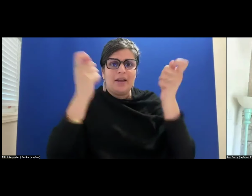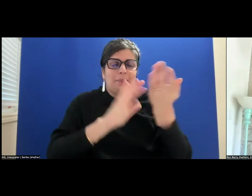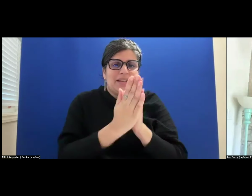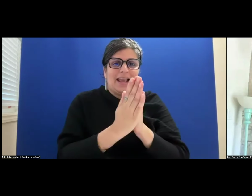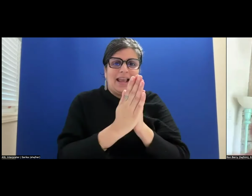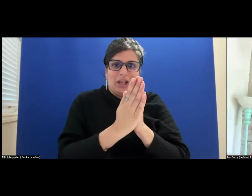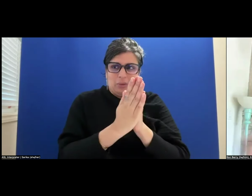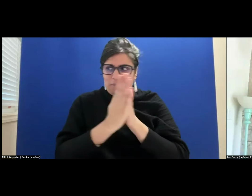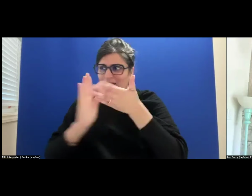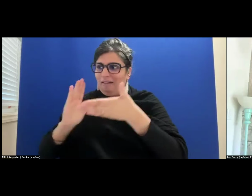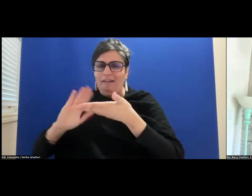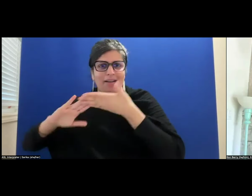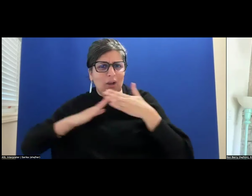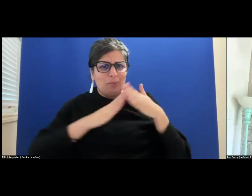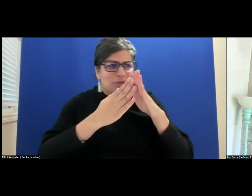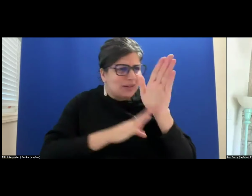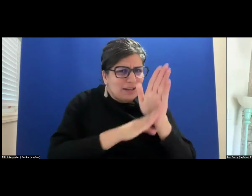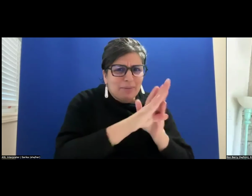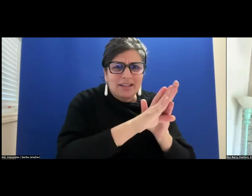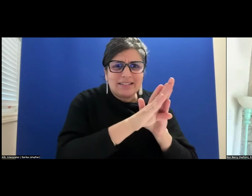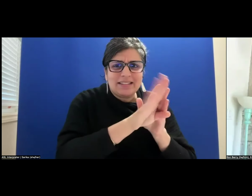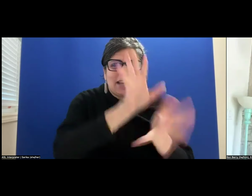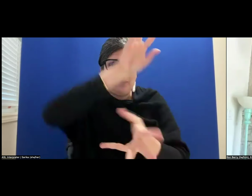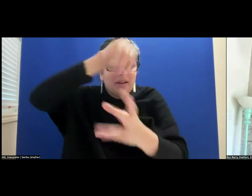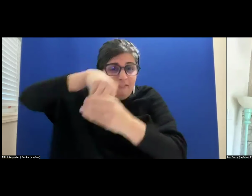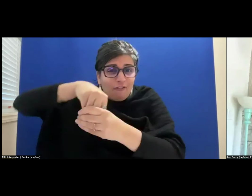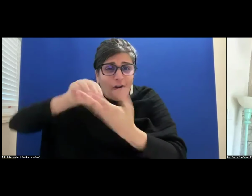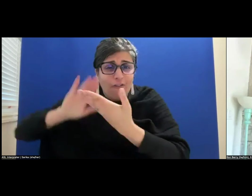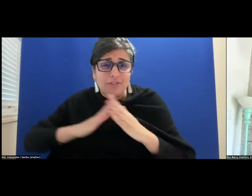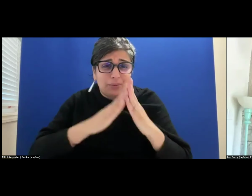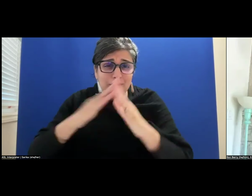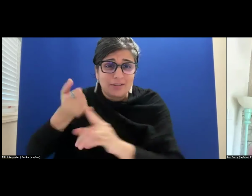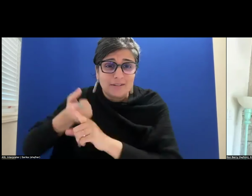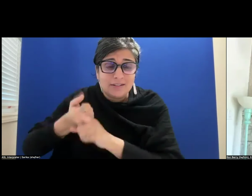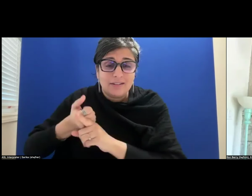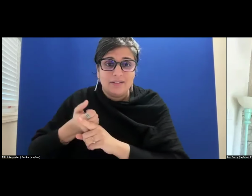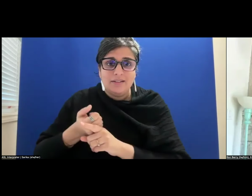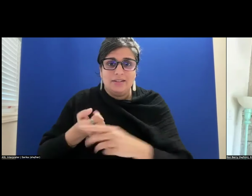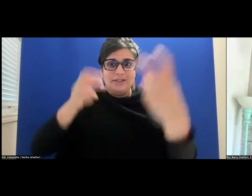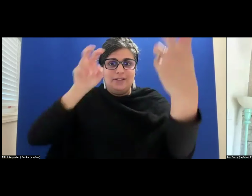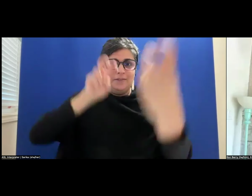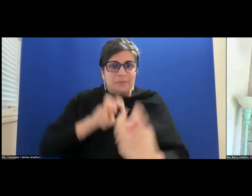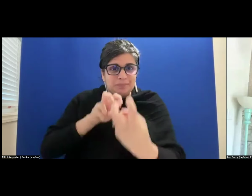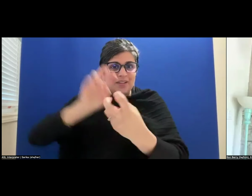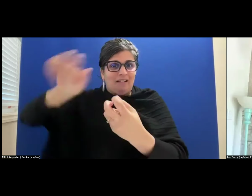and being in community, and, sitting across the table from other community members